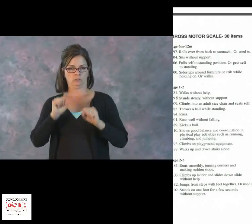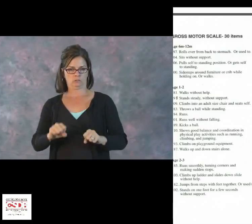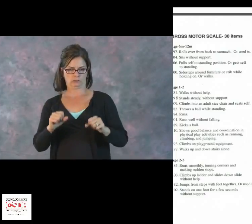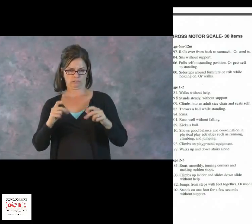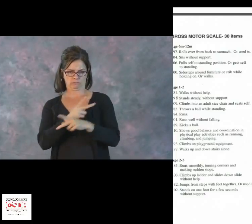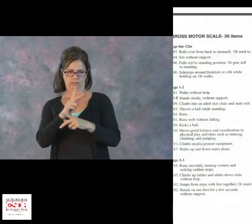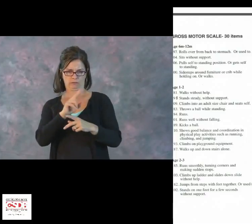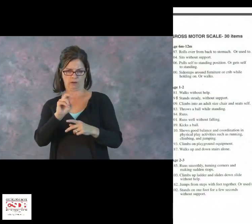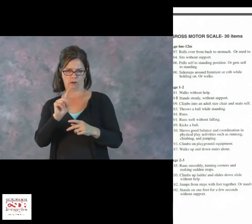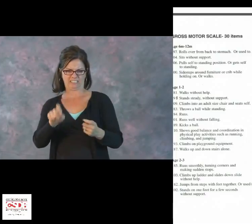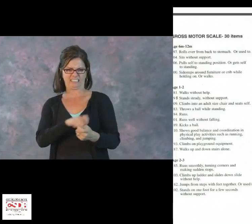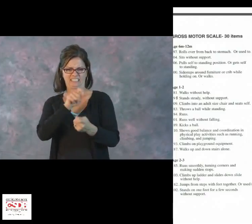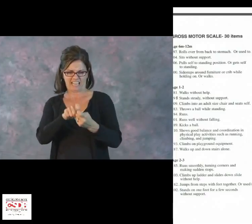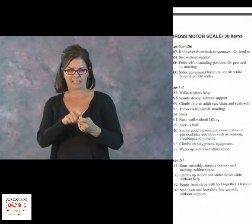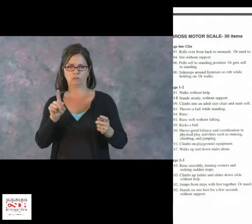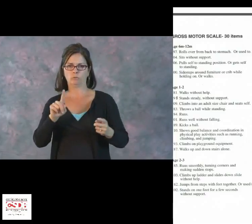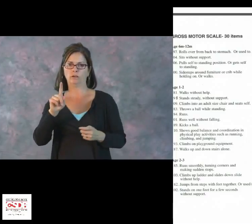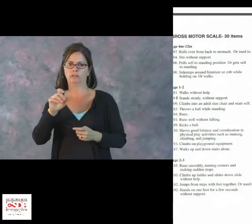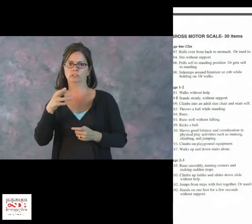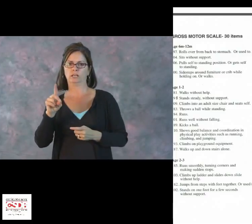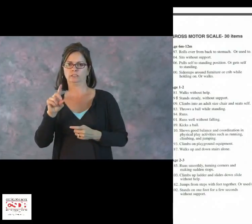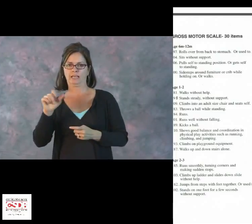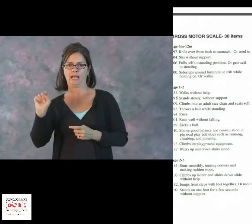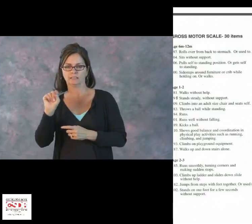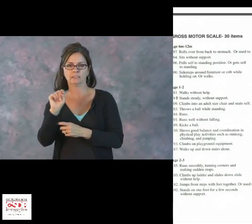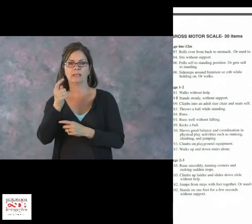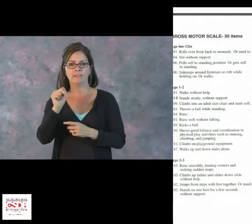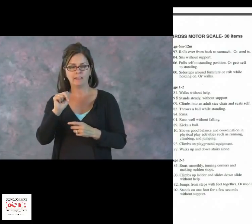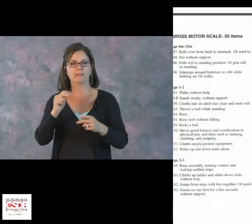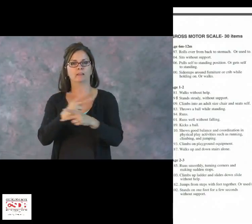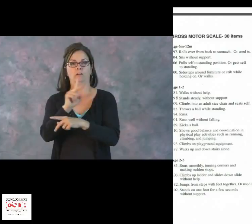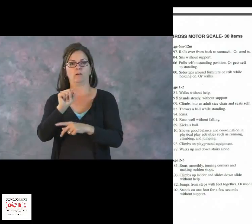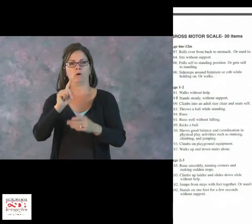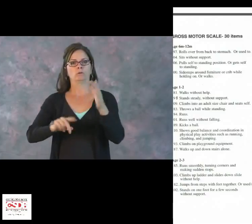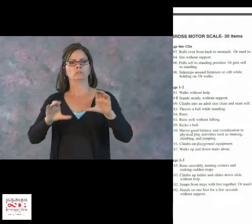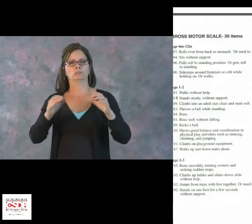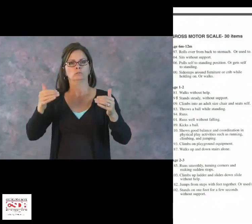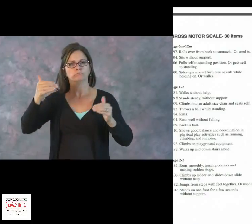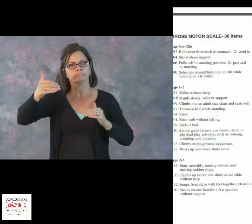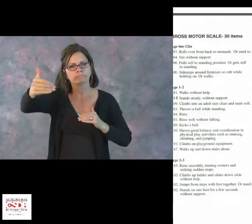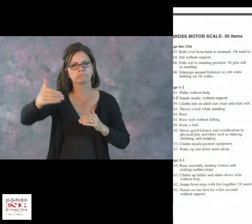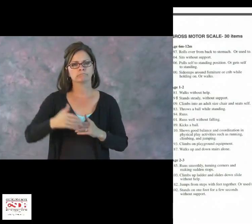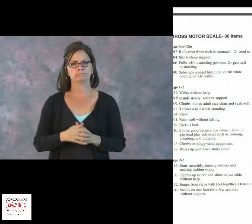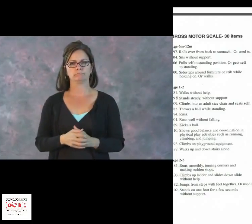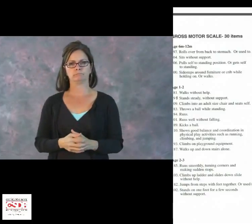and look at what the next steps would be.